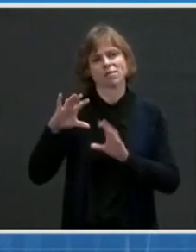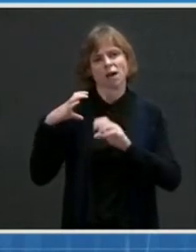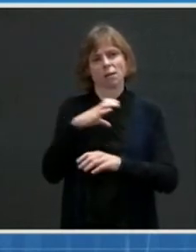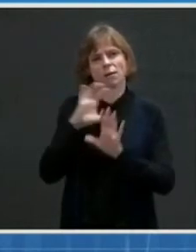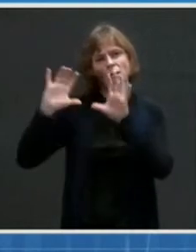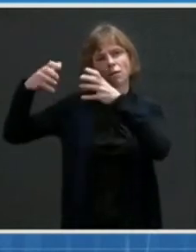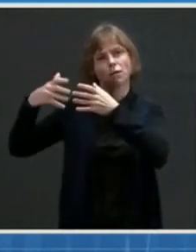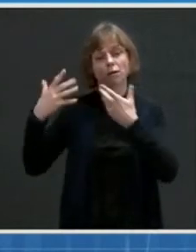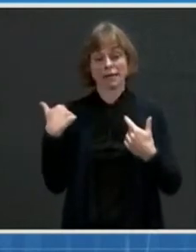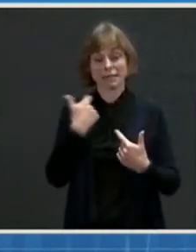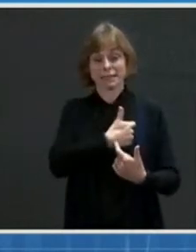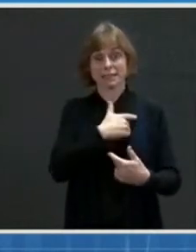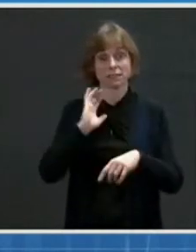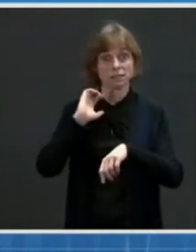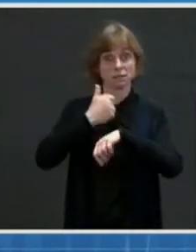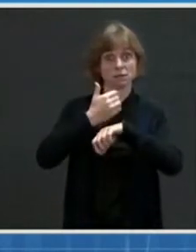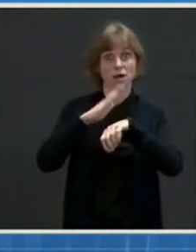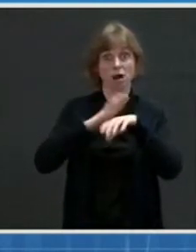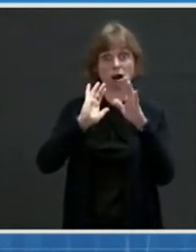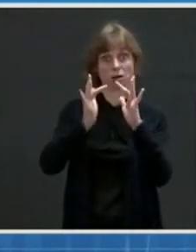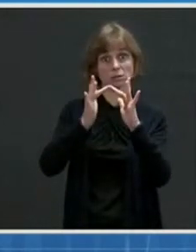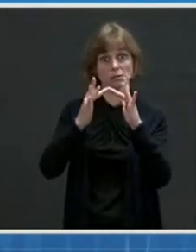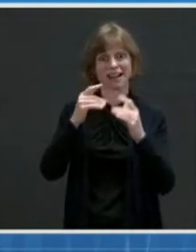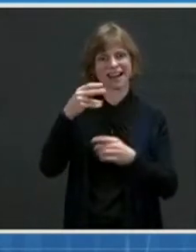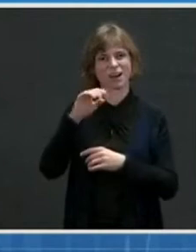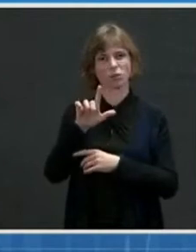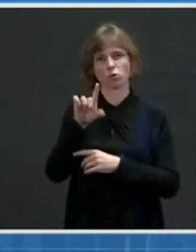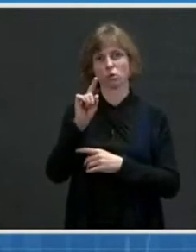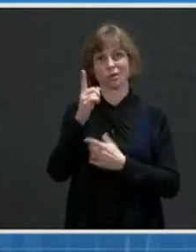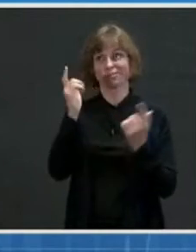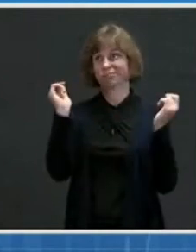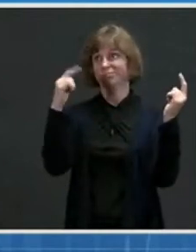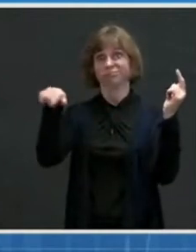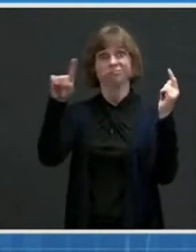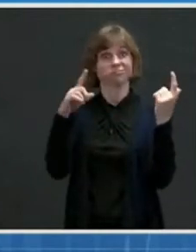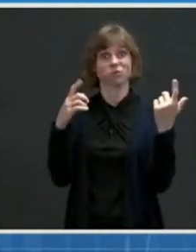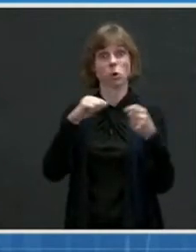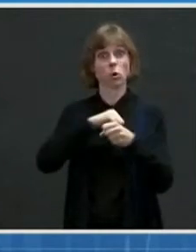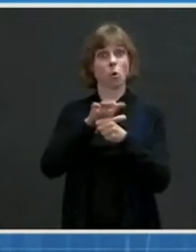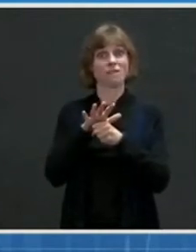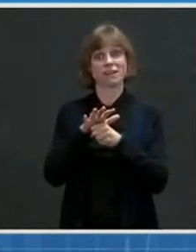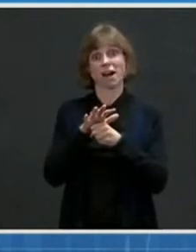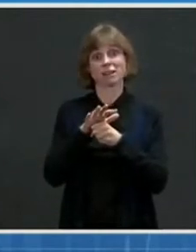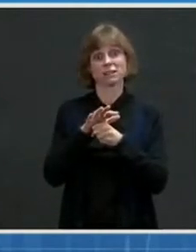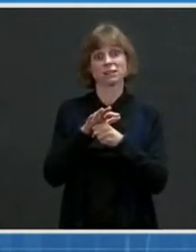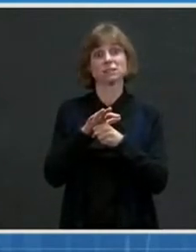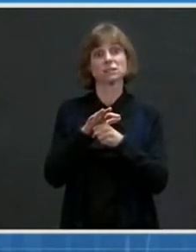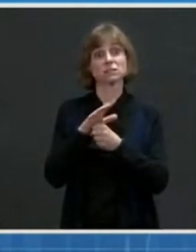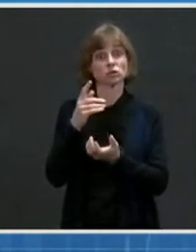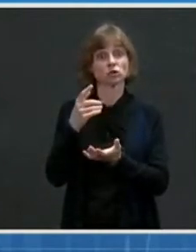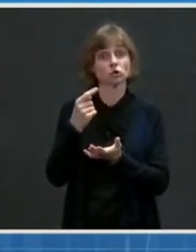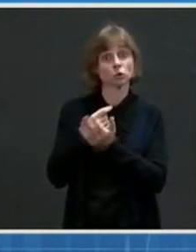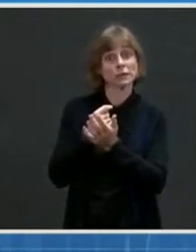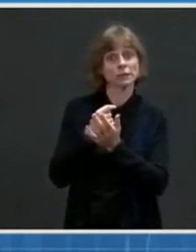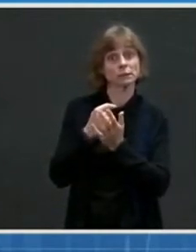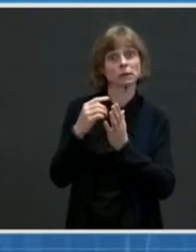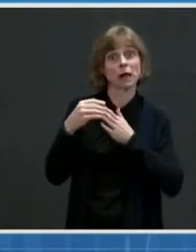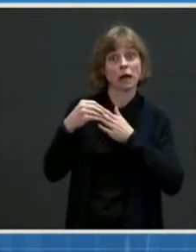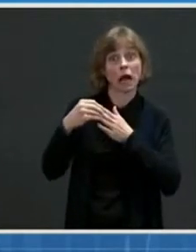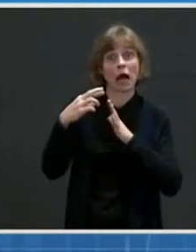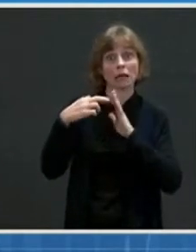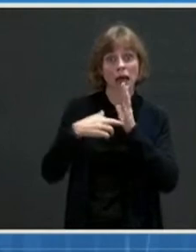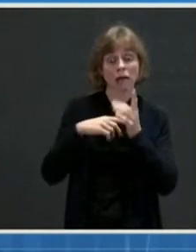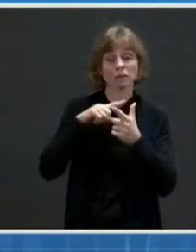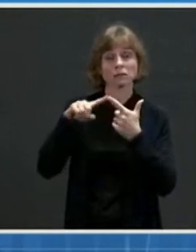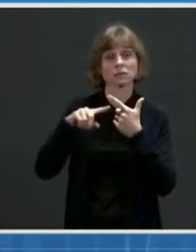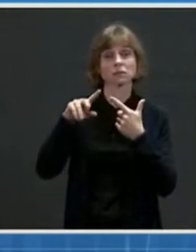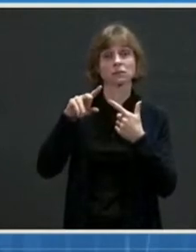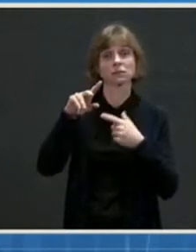MEMBERS OF THIS AND SINCE THIS